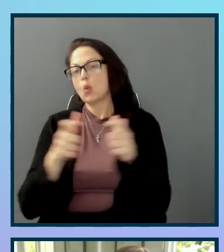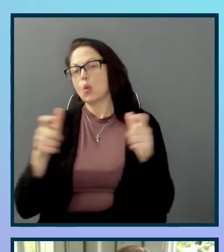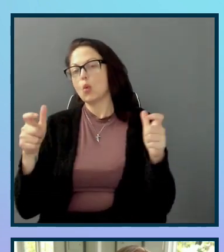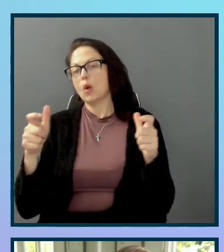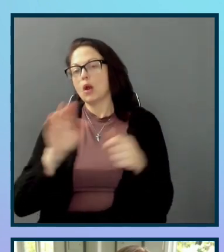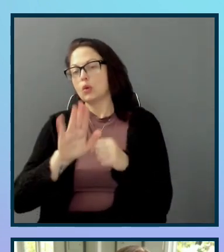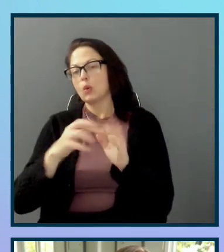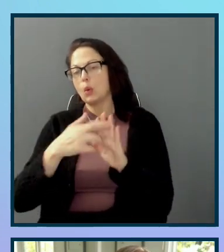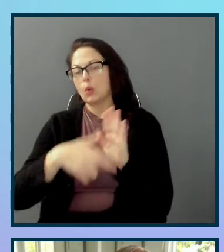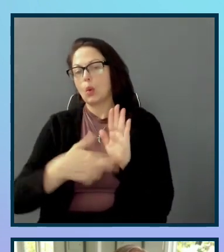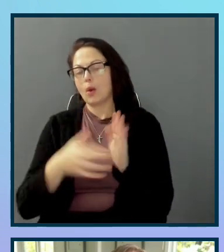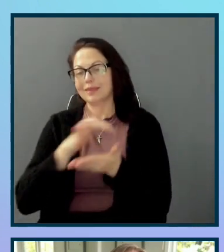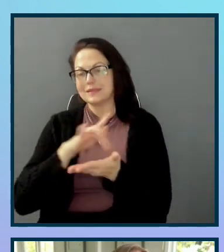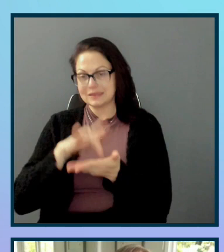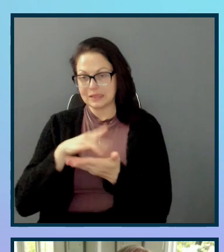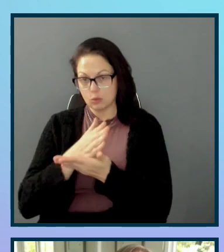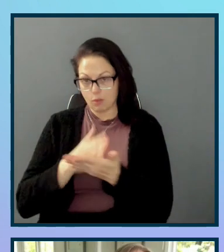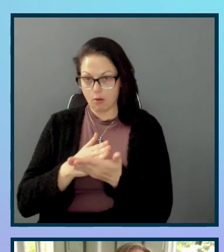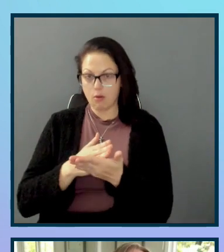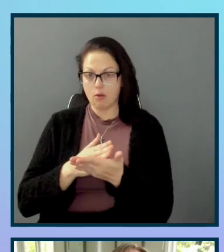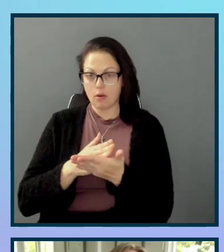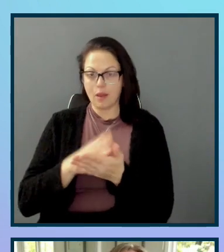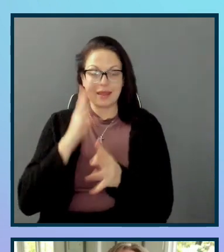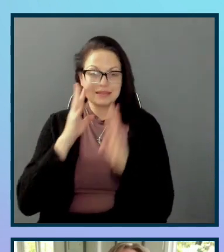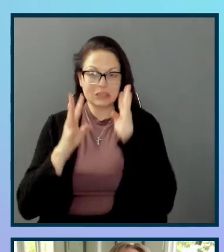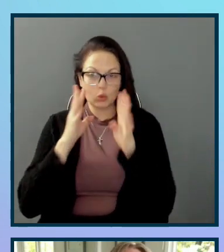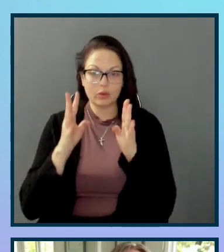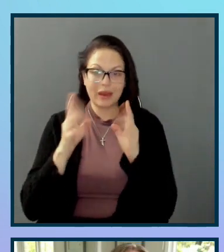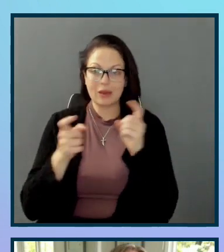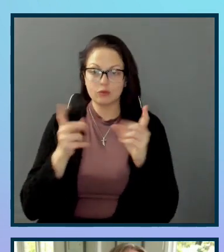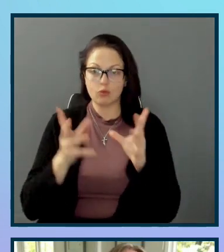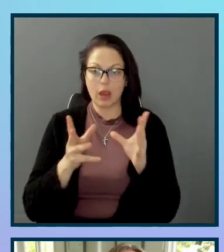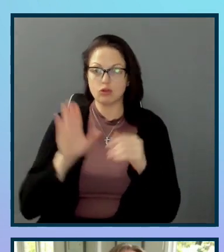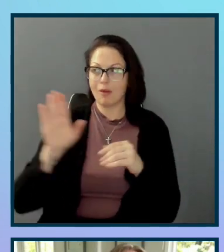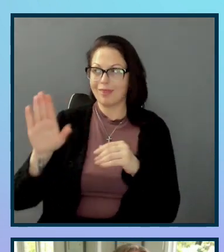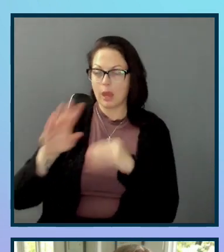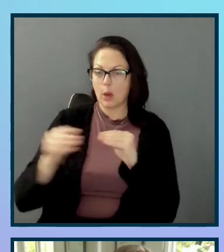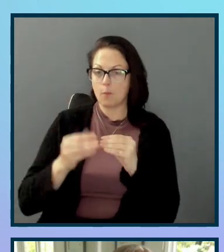This center piece is really the creative director, where they're more responsible from getting from end to end,